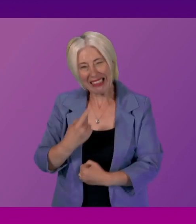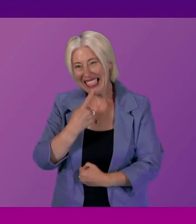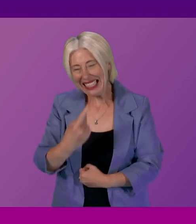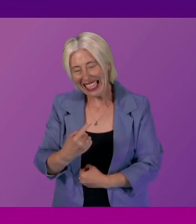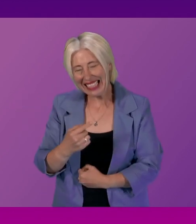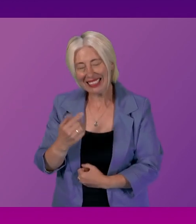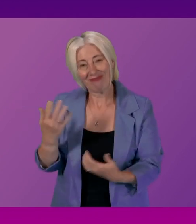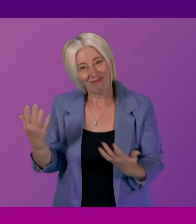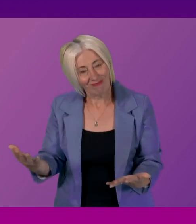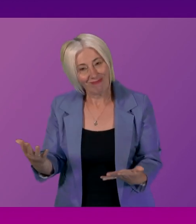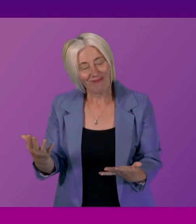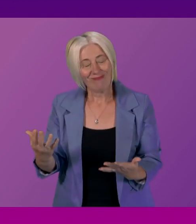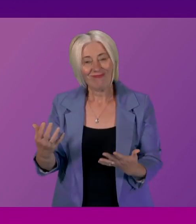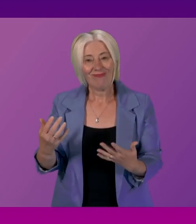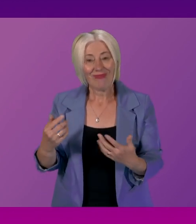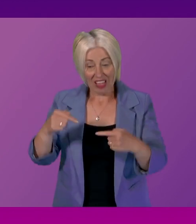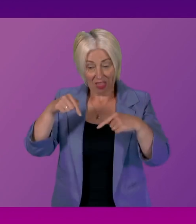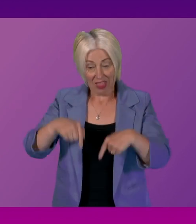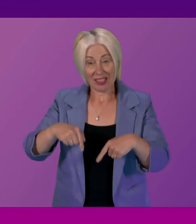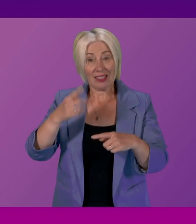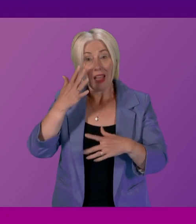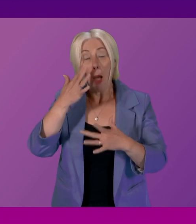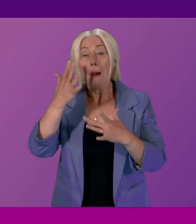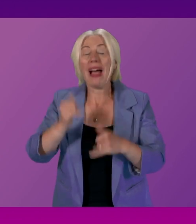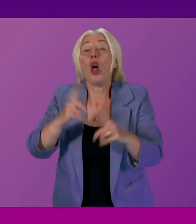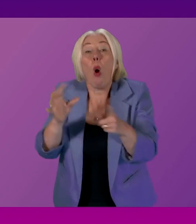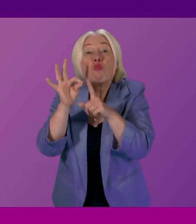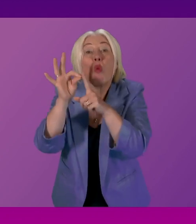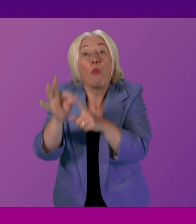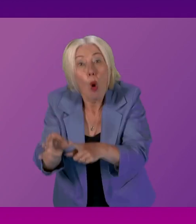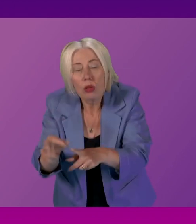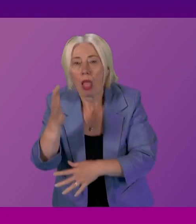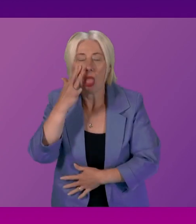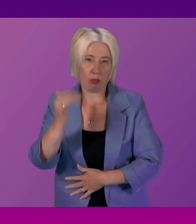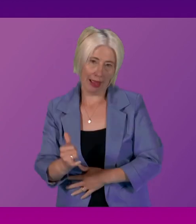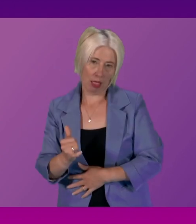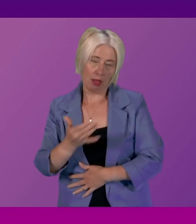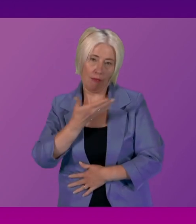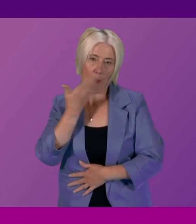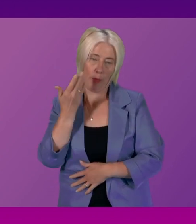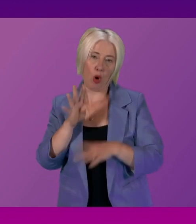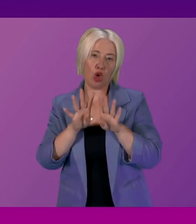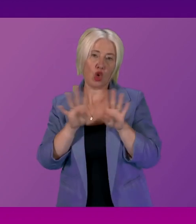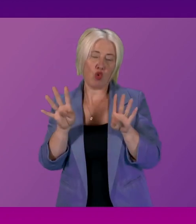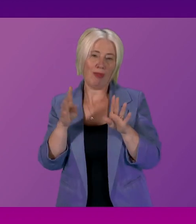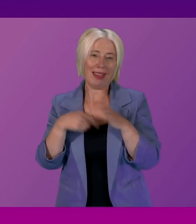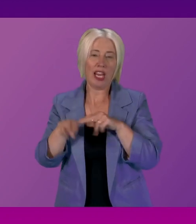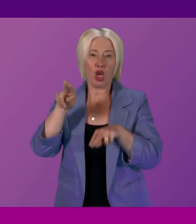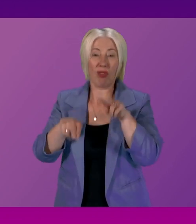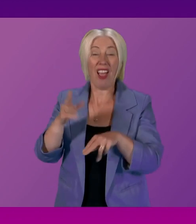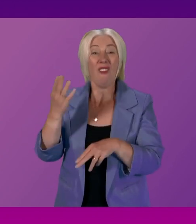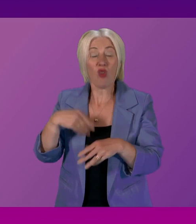Findlay—that the proposal for a pilot of juryless trials is coming from Lady Dorrian.